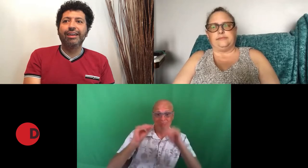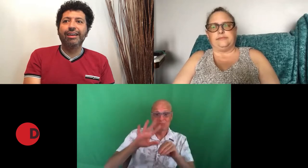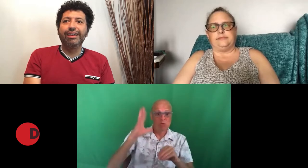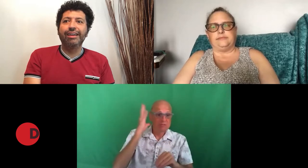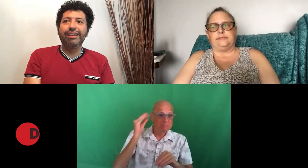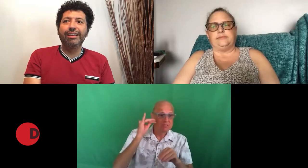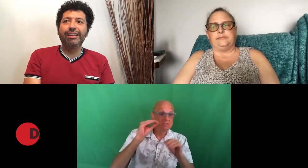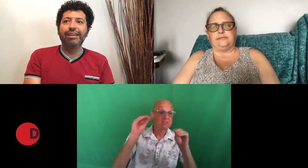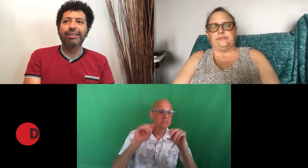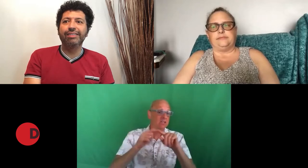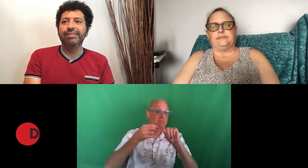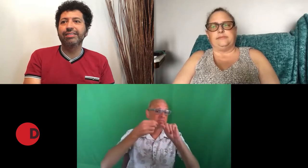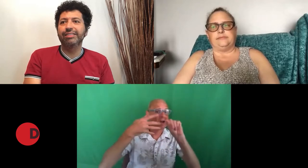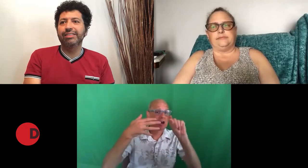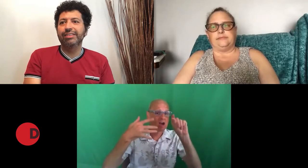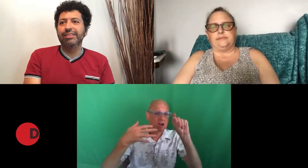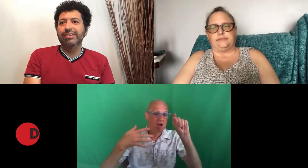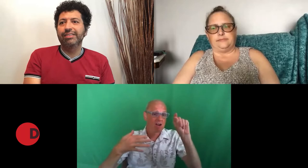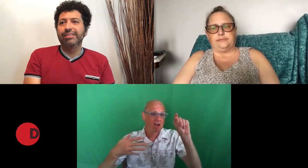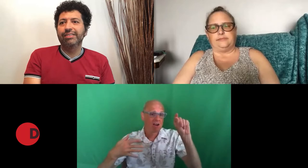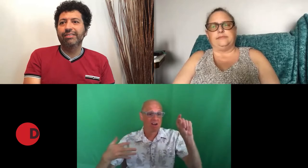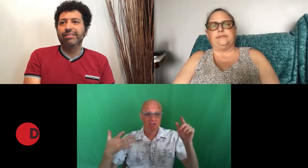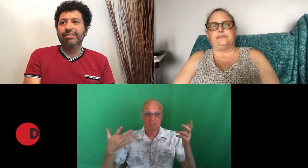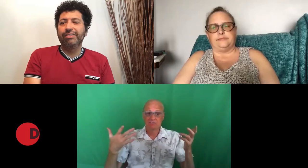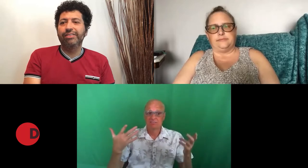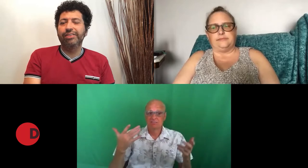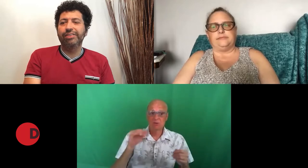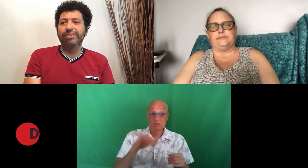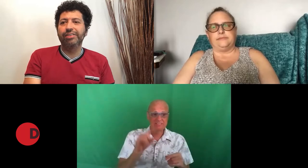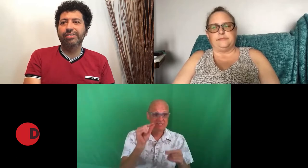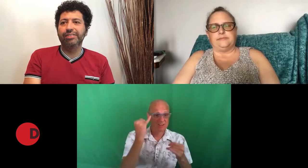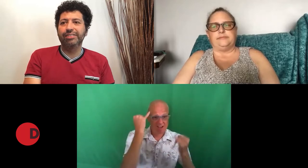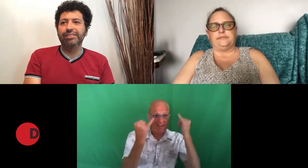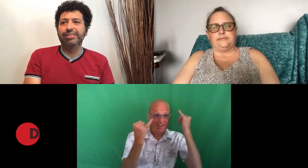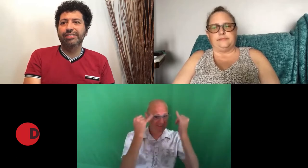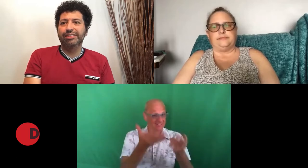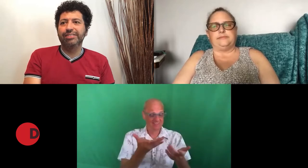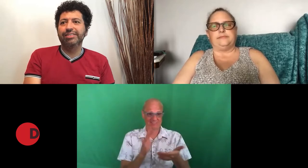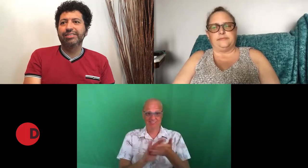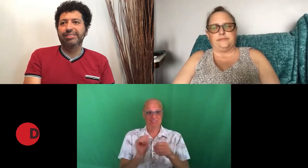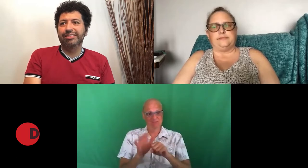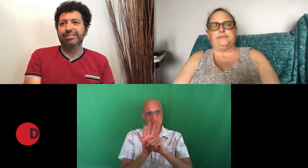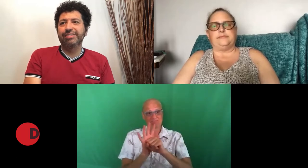I was able to expand on the story with these experiences so this was how we worked together.